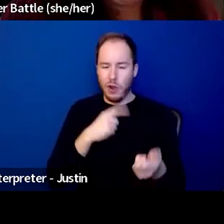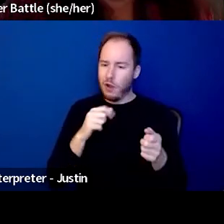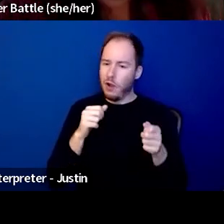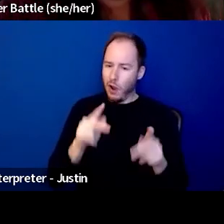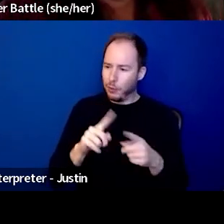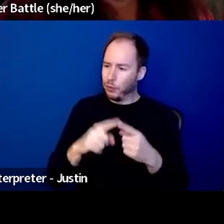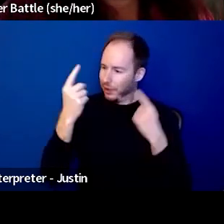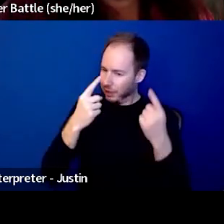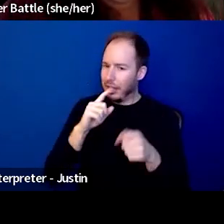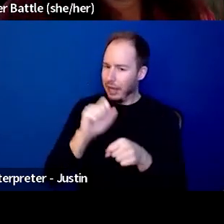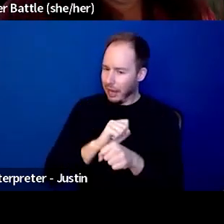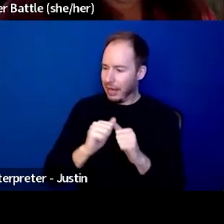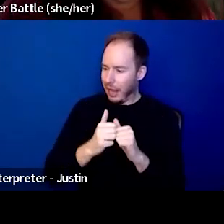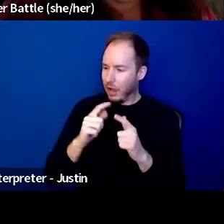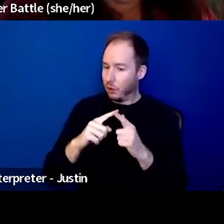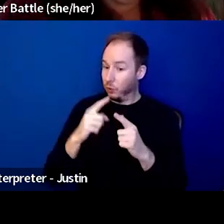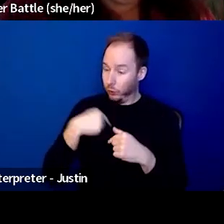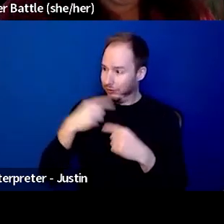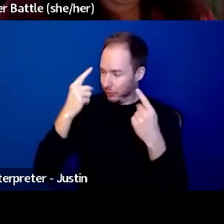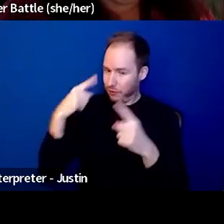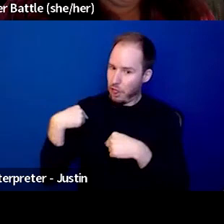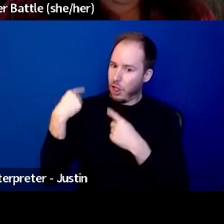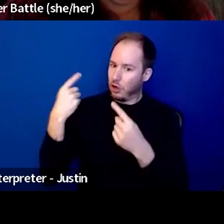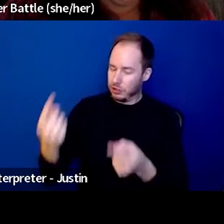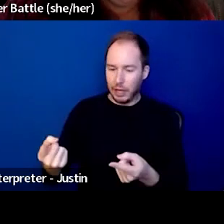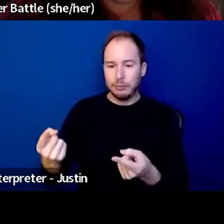about these things for a long time, often before we walk in and talk with somebody.